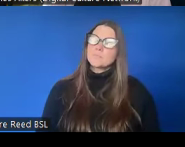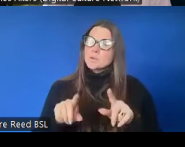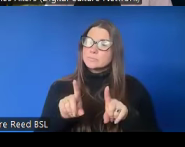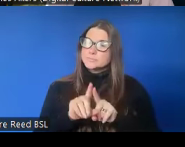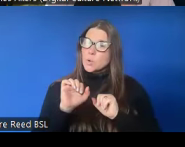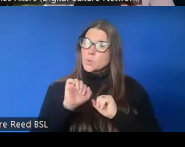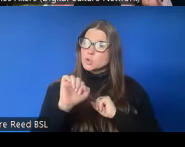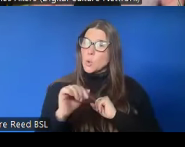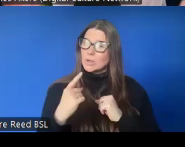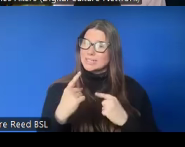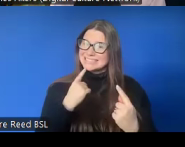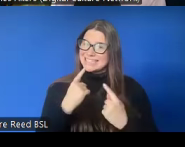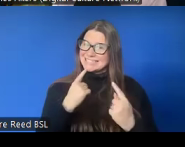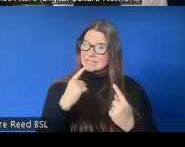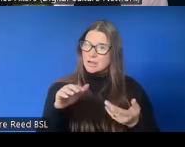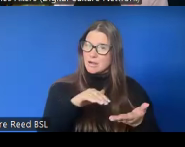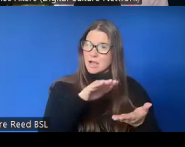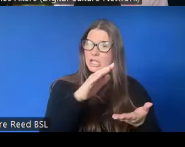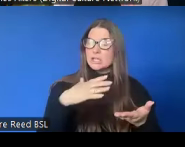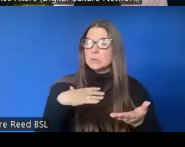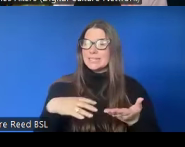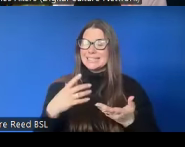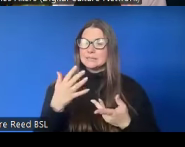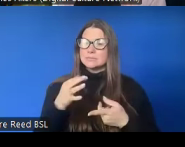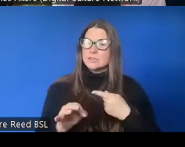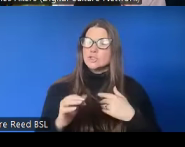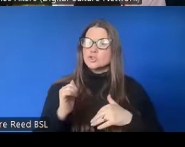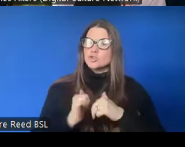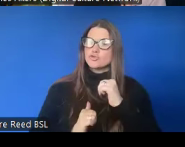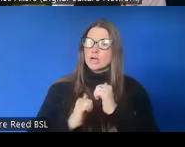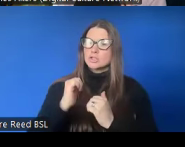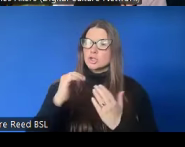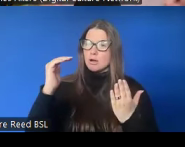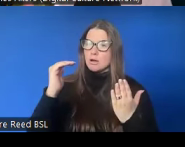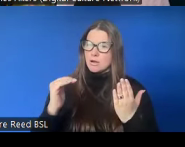It's having the structure in place that's going to help you move forward